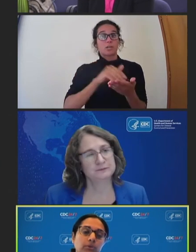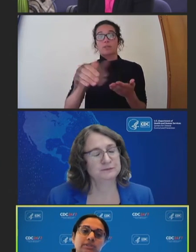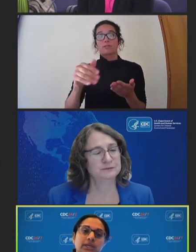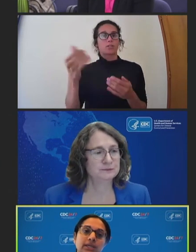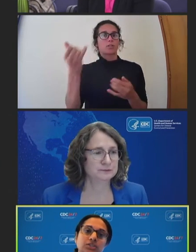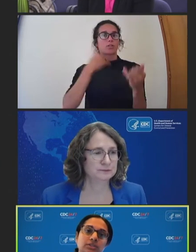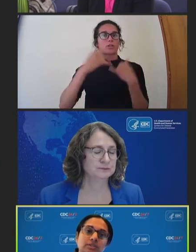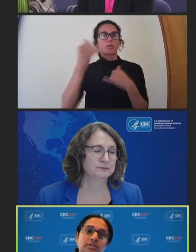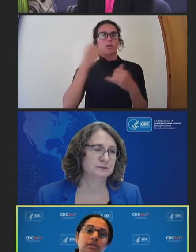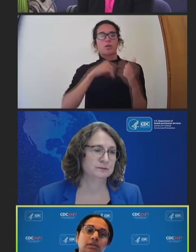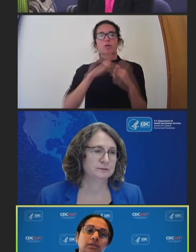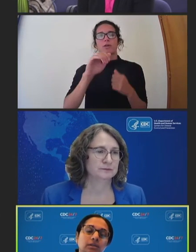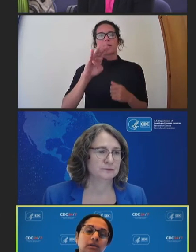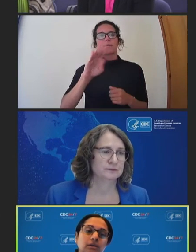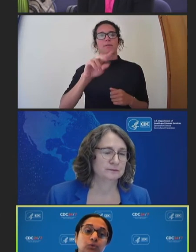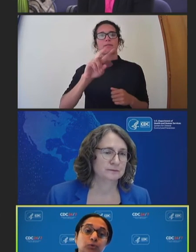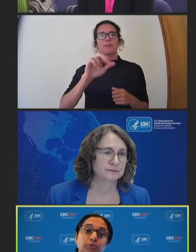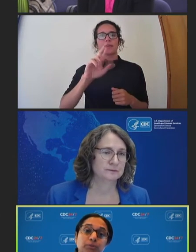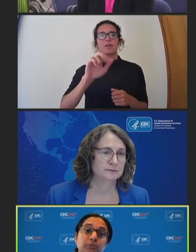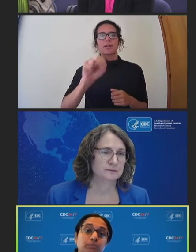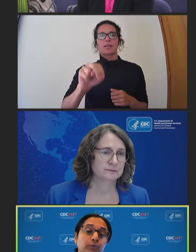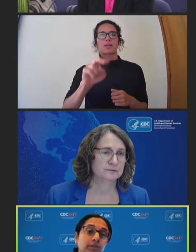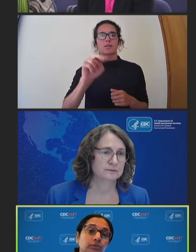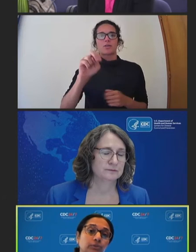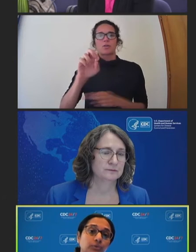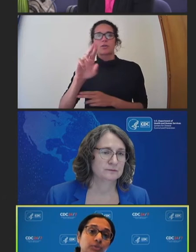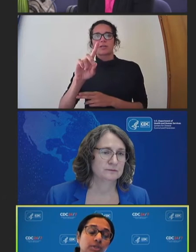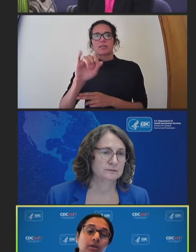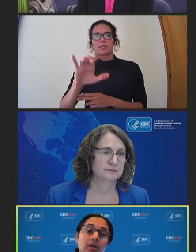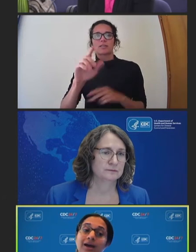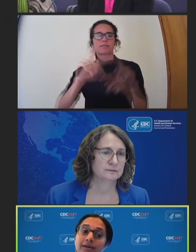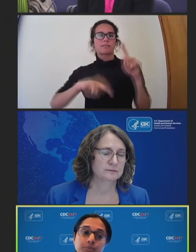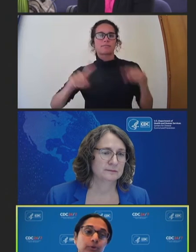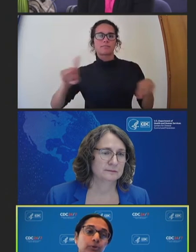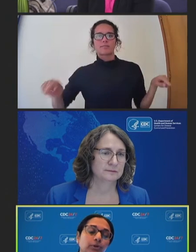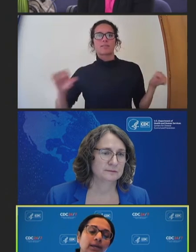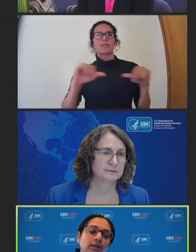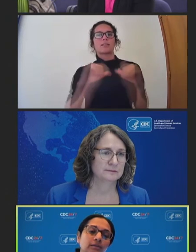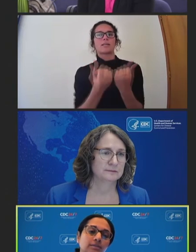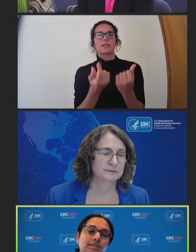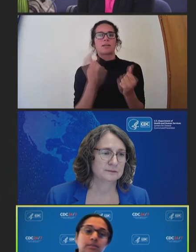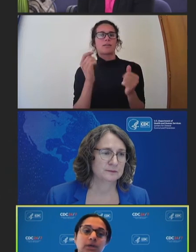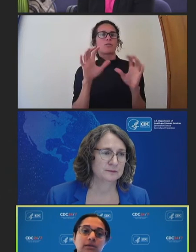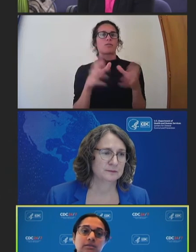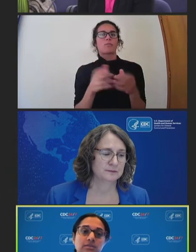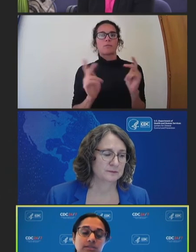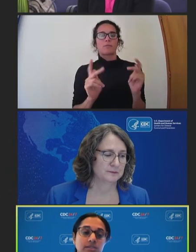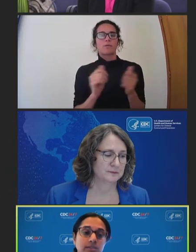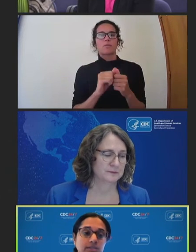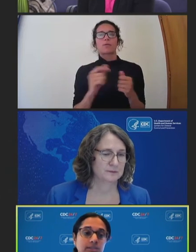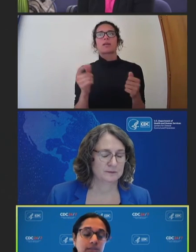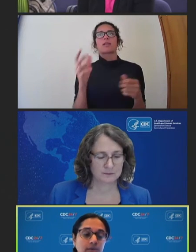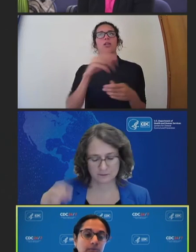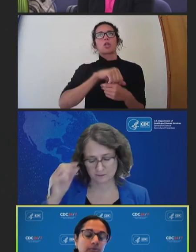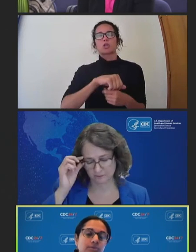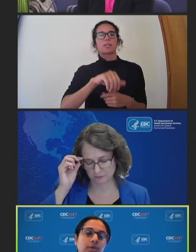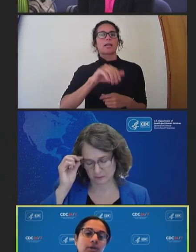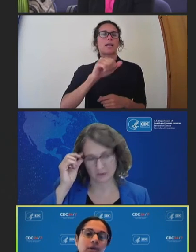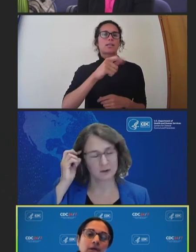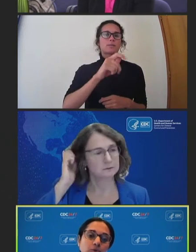multi-agency group of people that includes ASPR and CMS and CDC and others. And so,